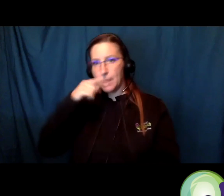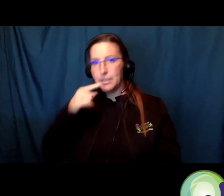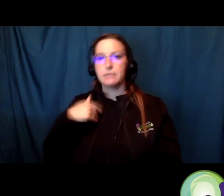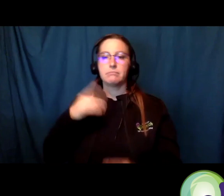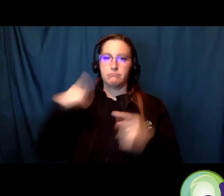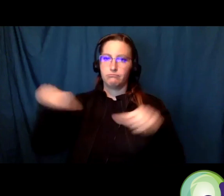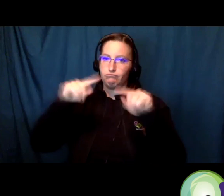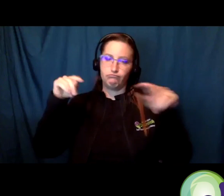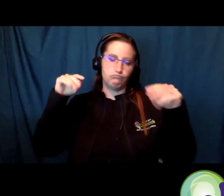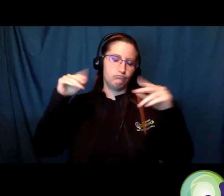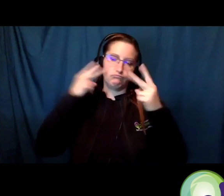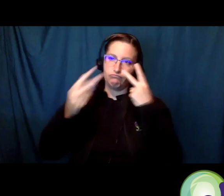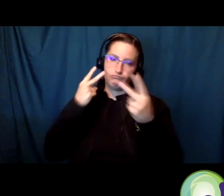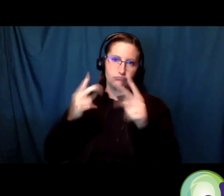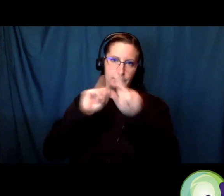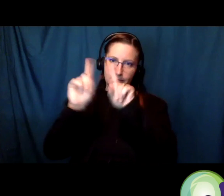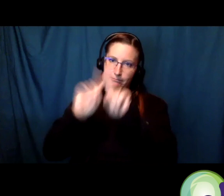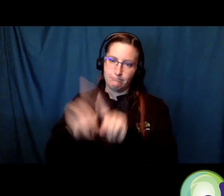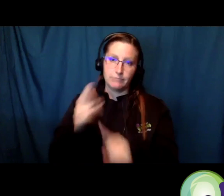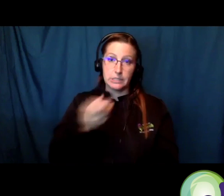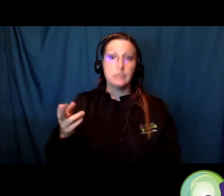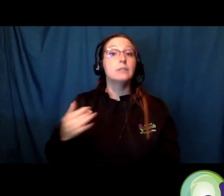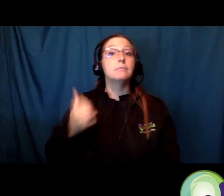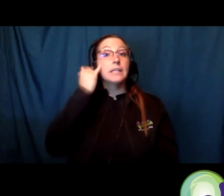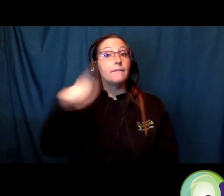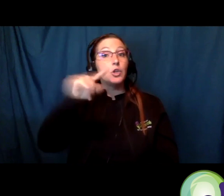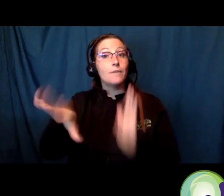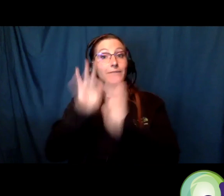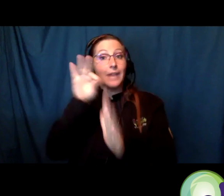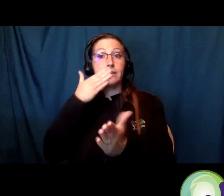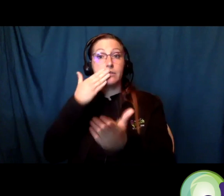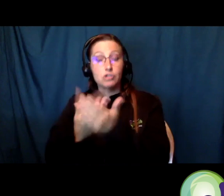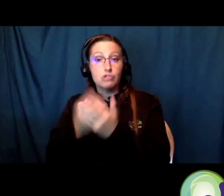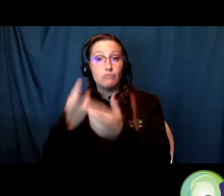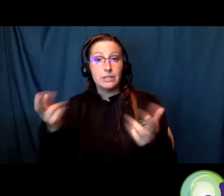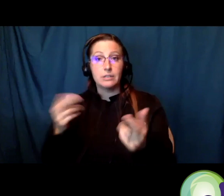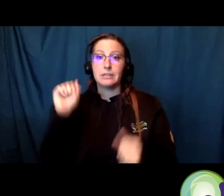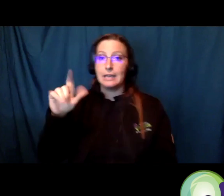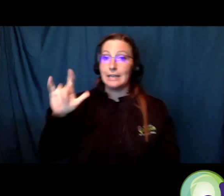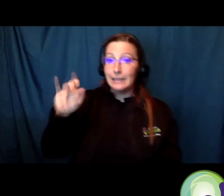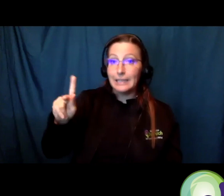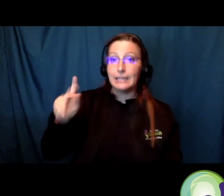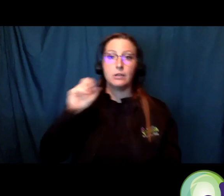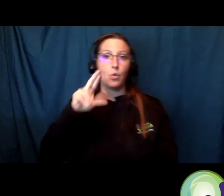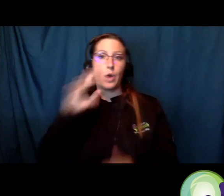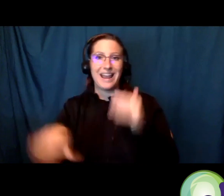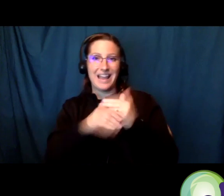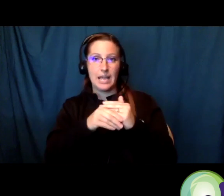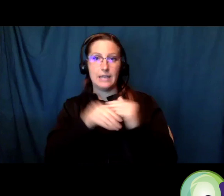and again like, if you come across good resources feel free to like link them or add them in the Canvas